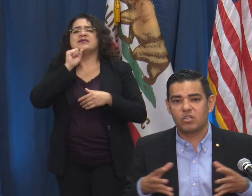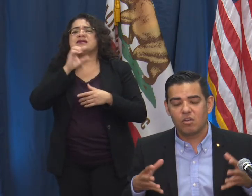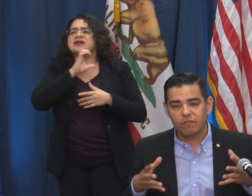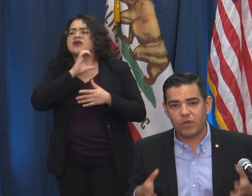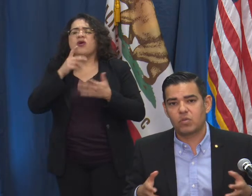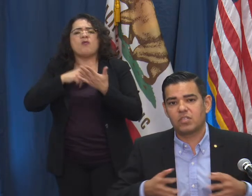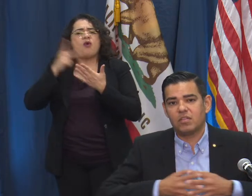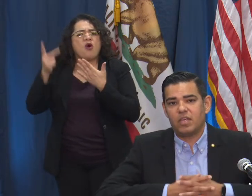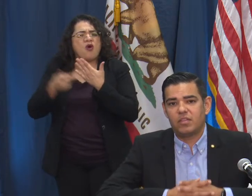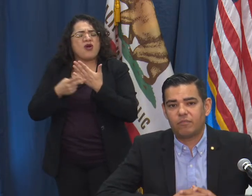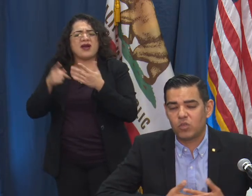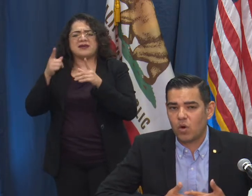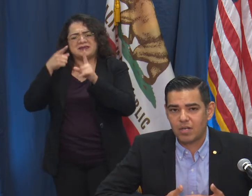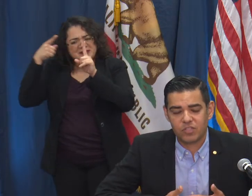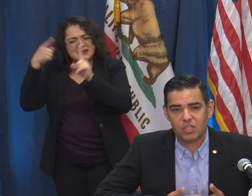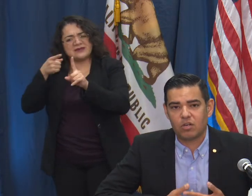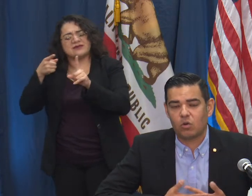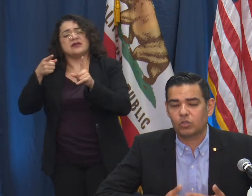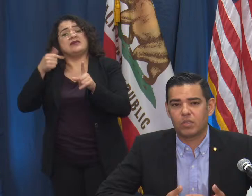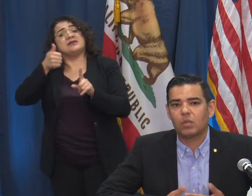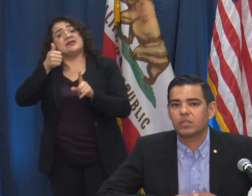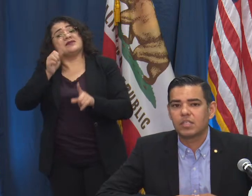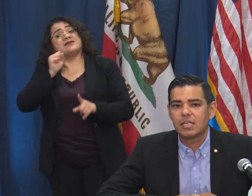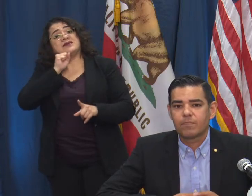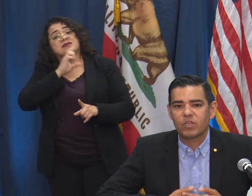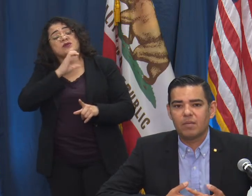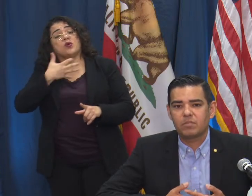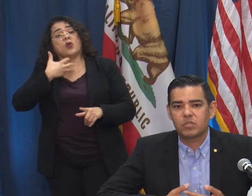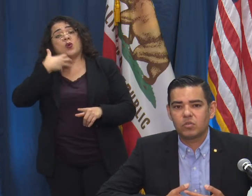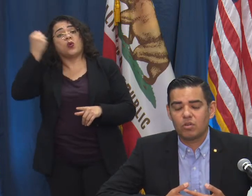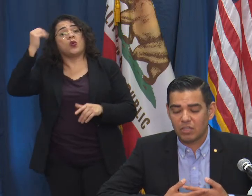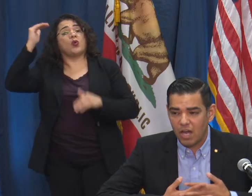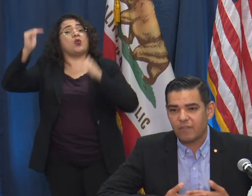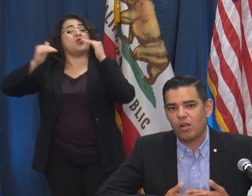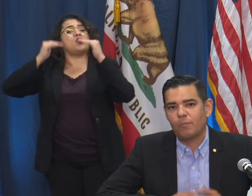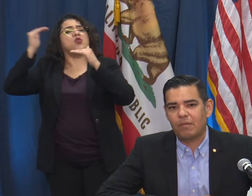folks that if you are a senior and older adults - there's a lot of help out there.